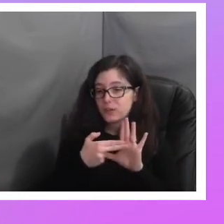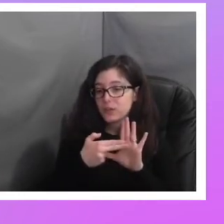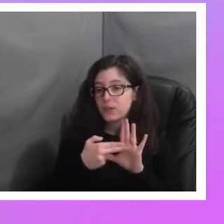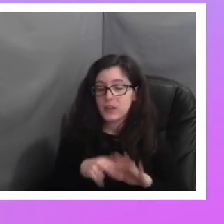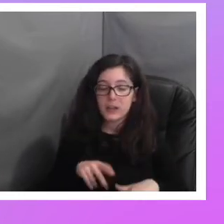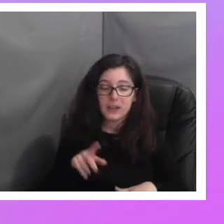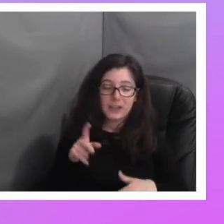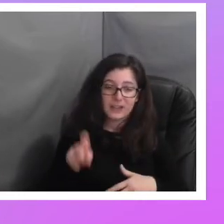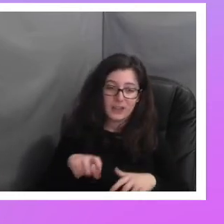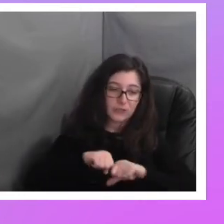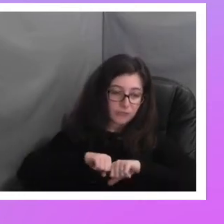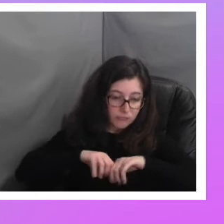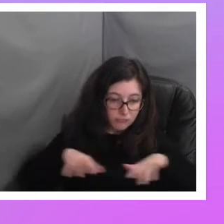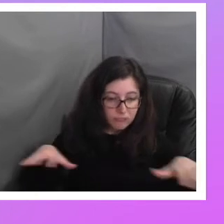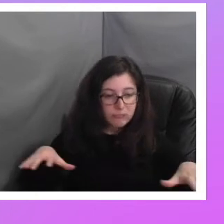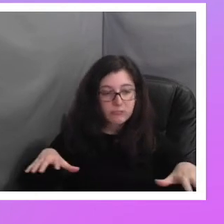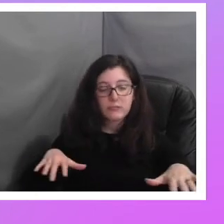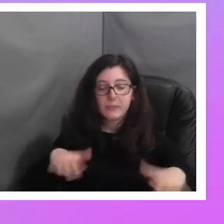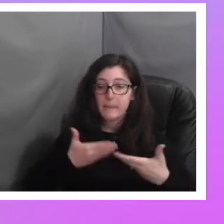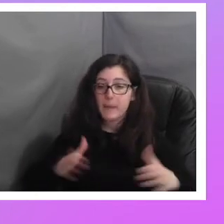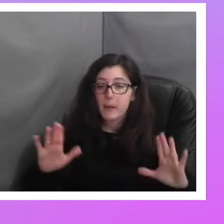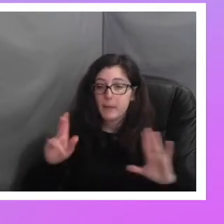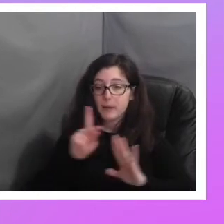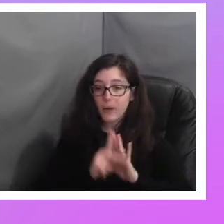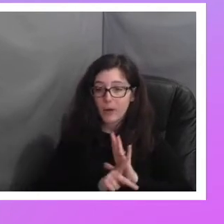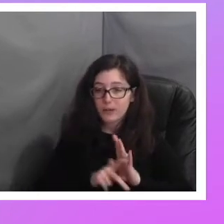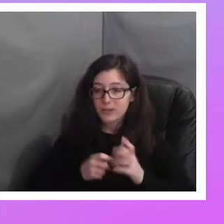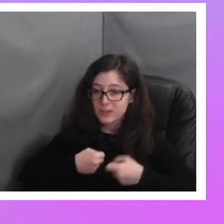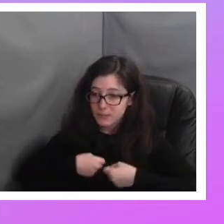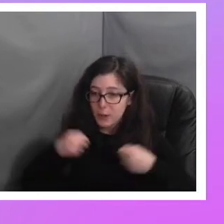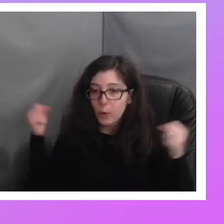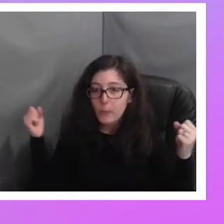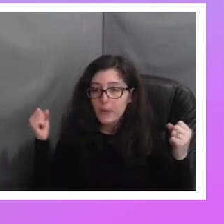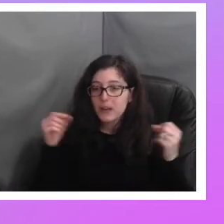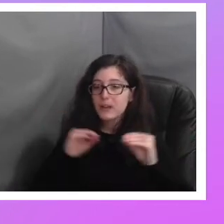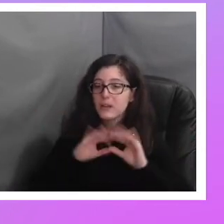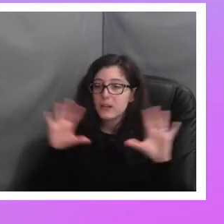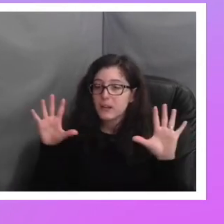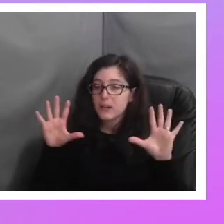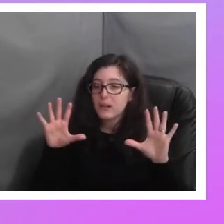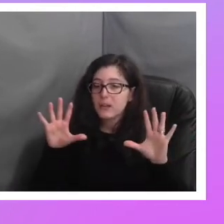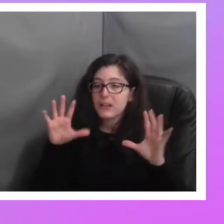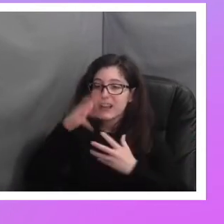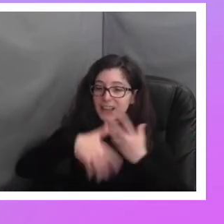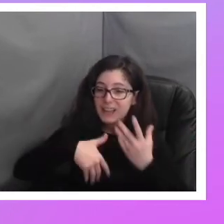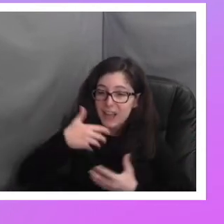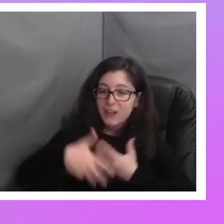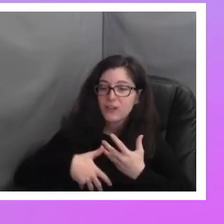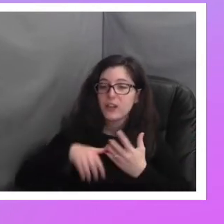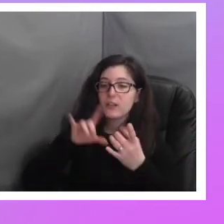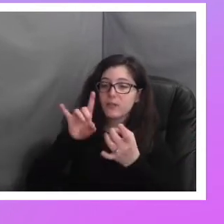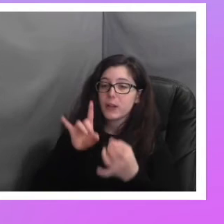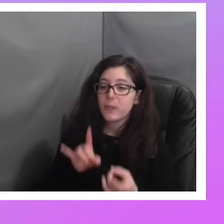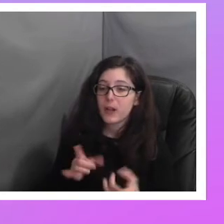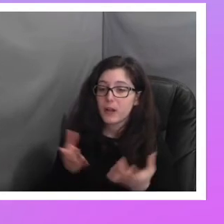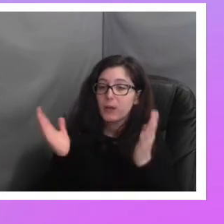having transparency about what you're doing, engaging feedback, actually requesting, seeking out,